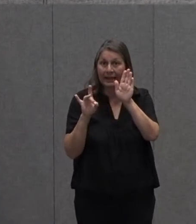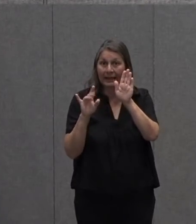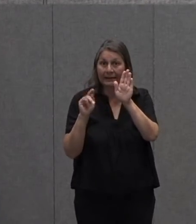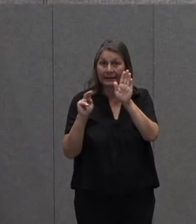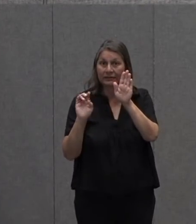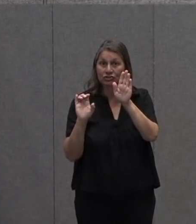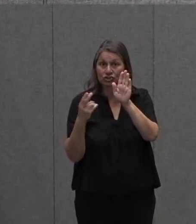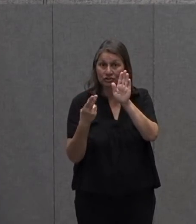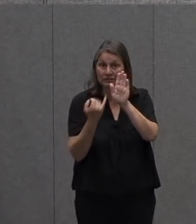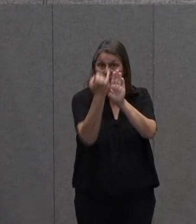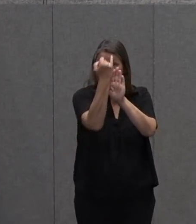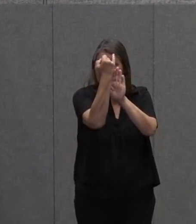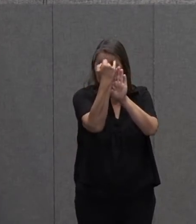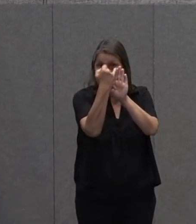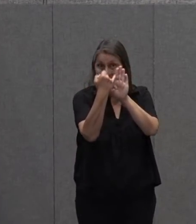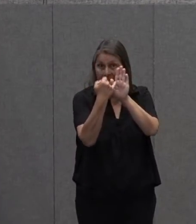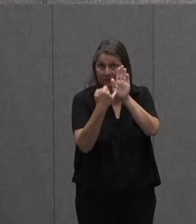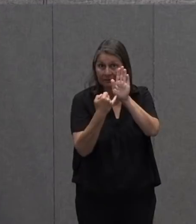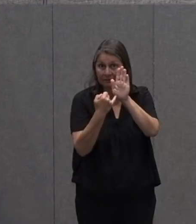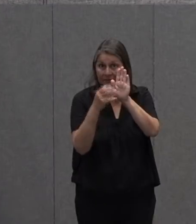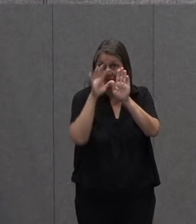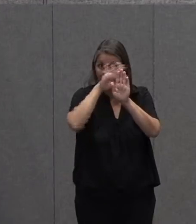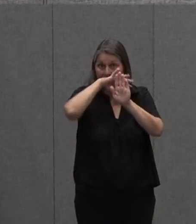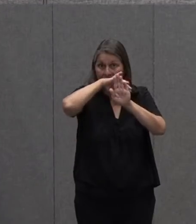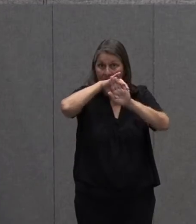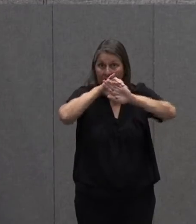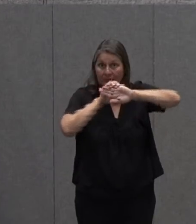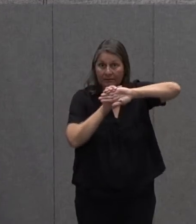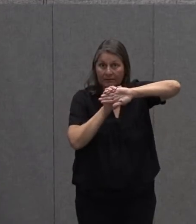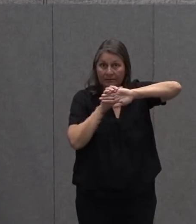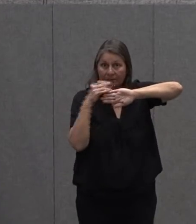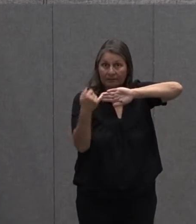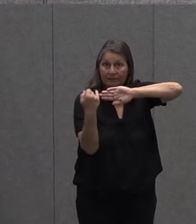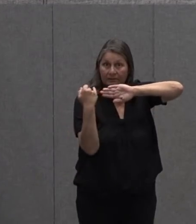And do the same thing eight inches this way.